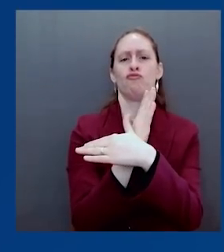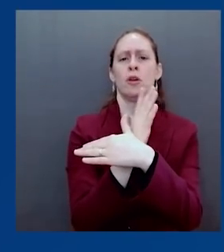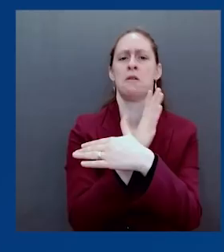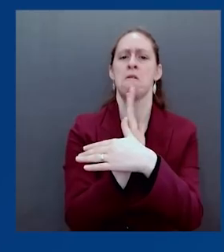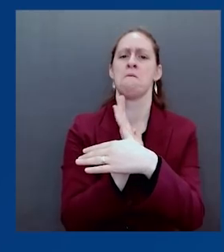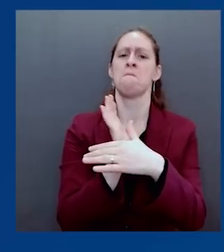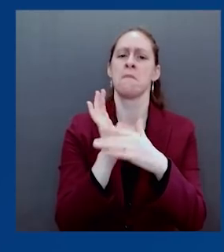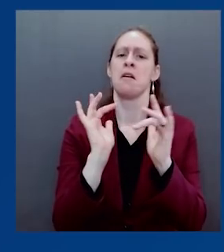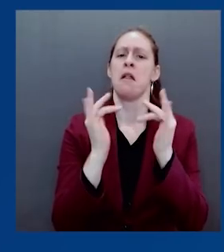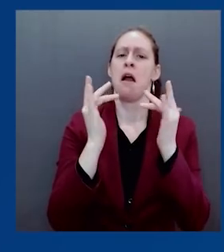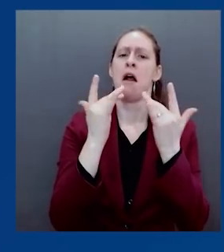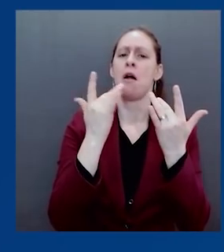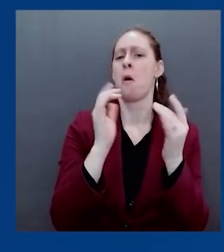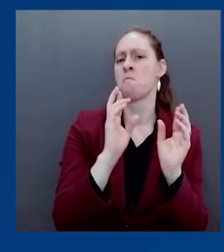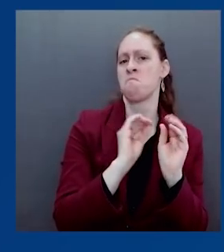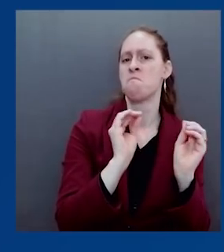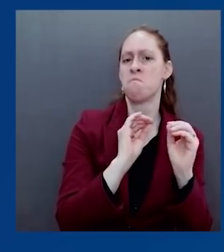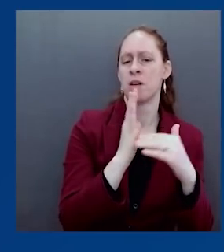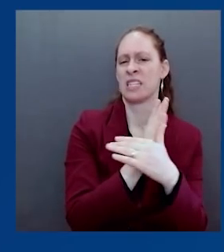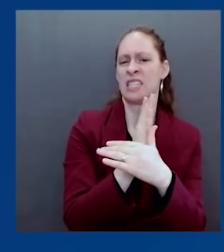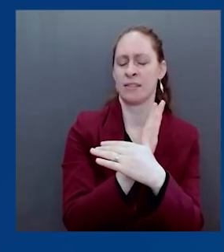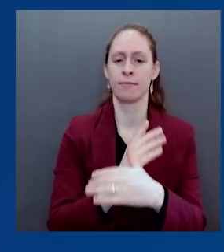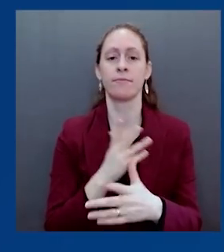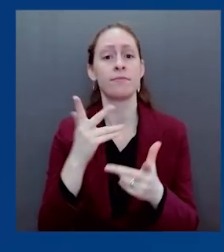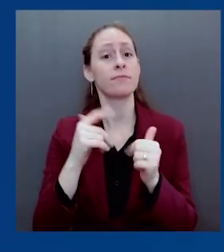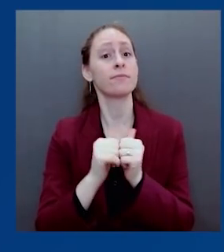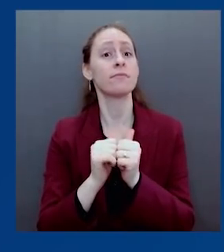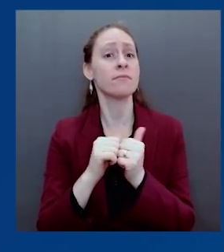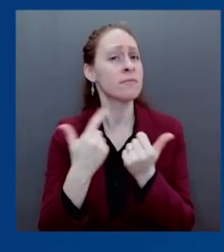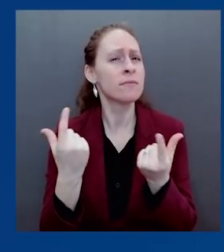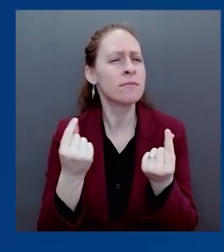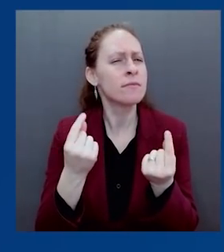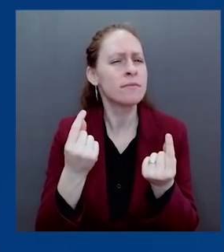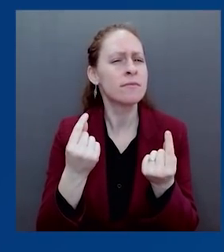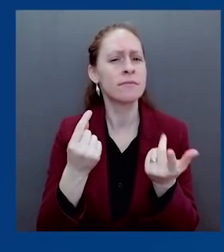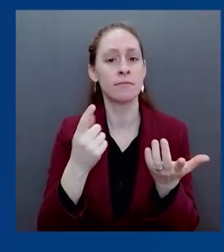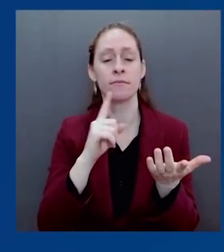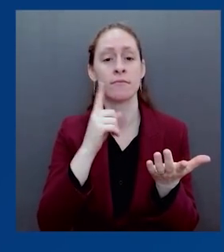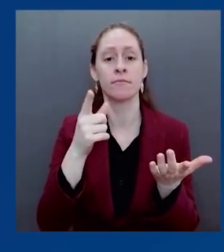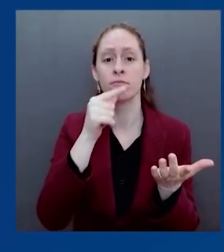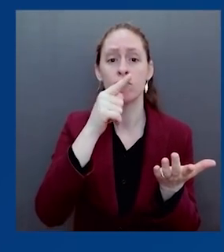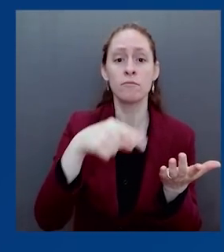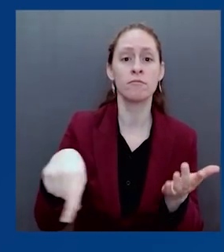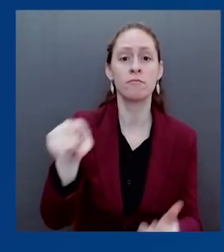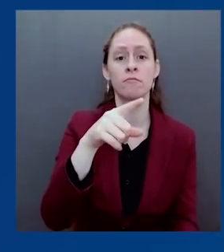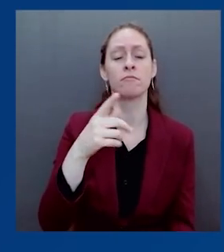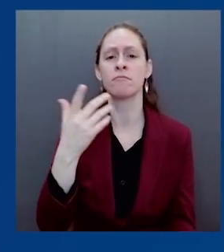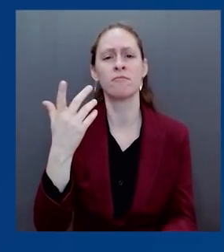thereby reducing the visit to urgent care setting, to hospitalizations, and ultimately deaths.